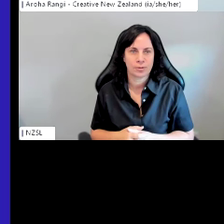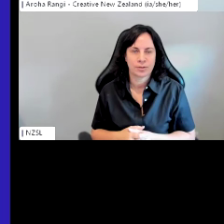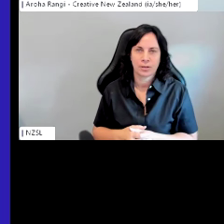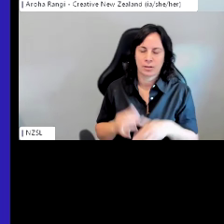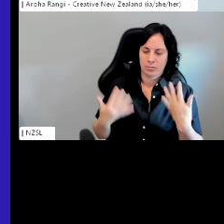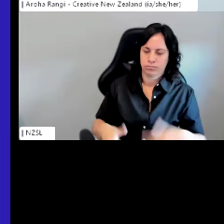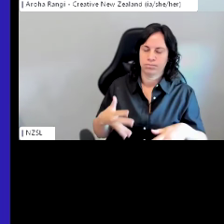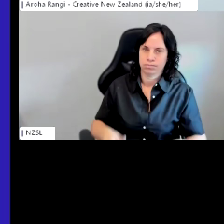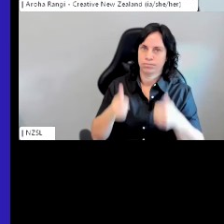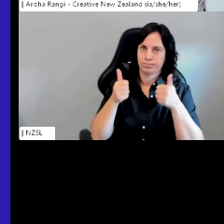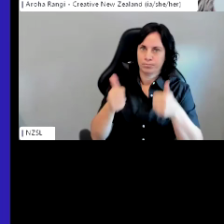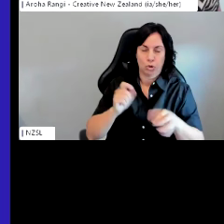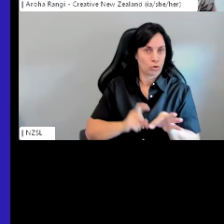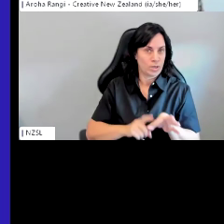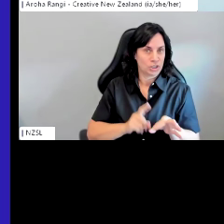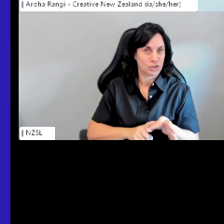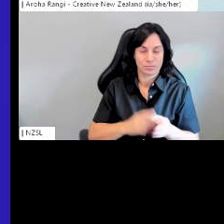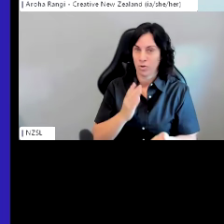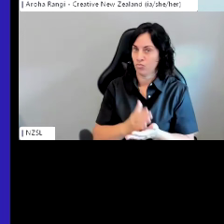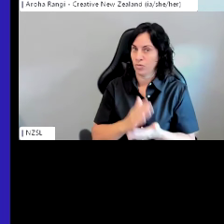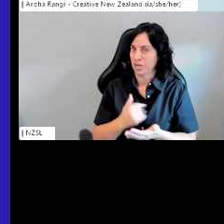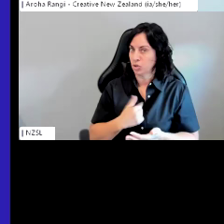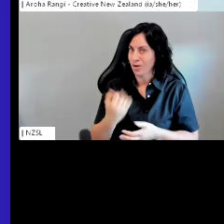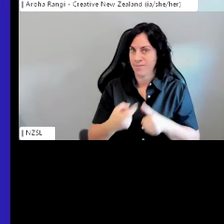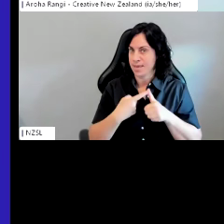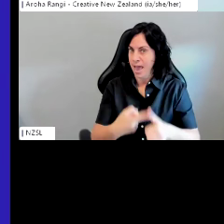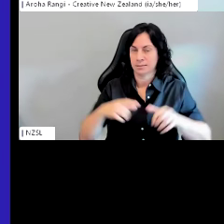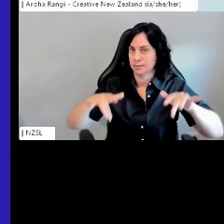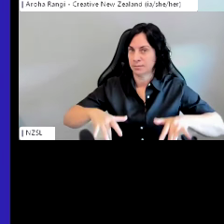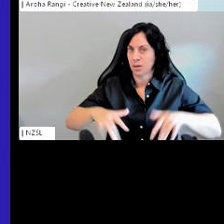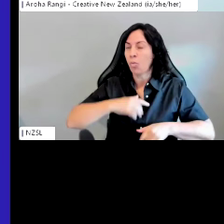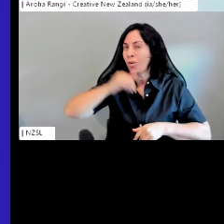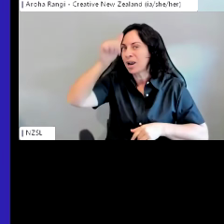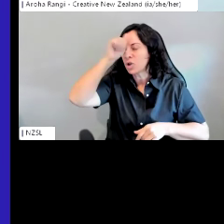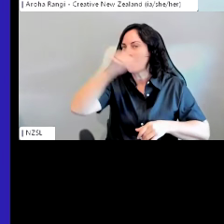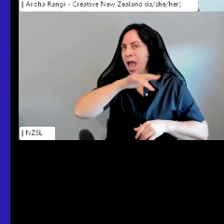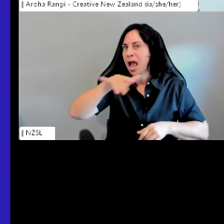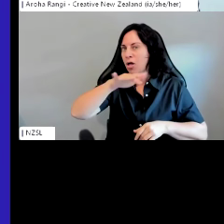question. I don't think we know yet. I mean, we know that it is happening. Um, I think we haven't